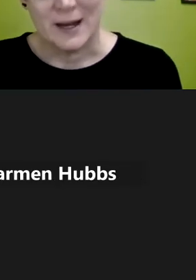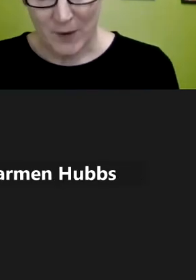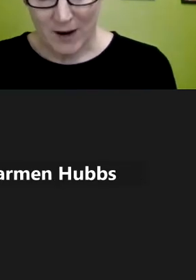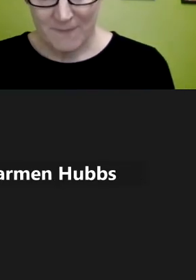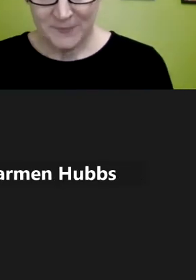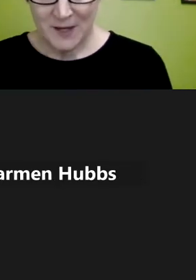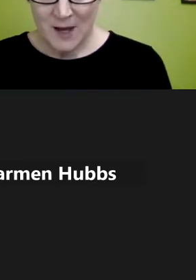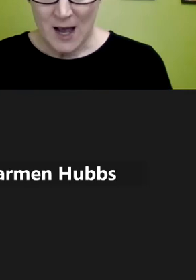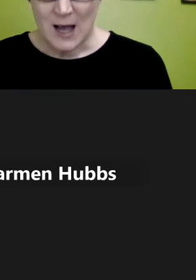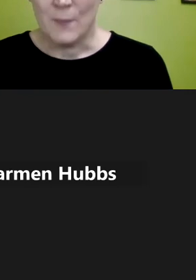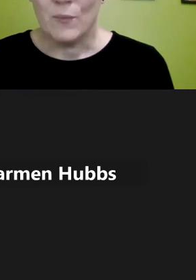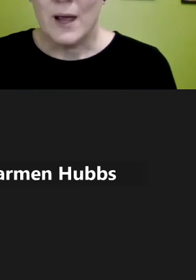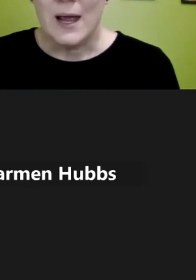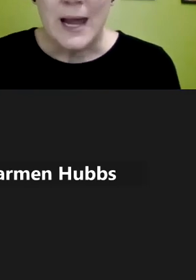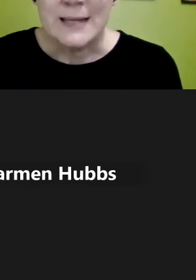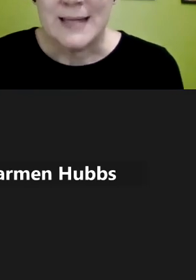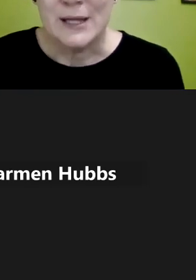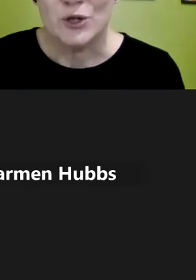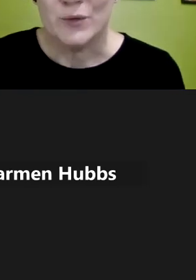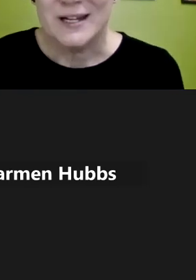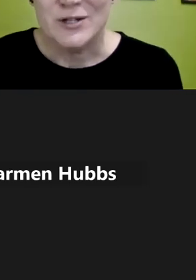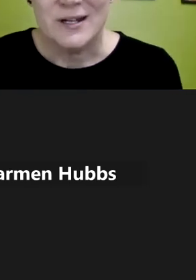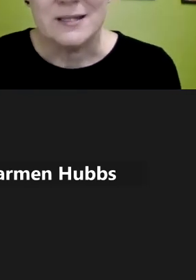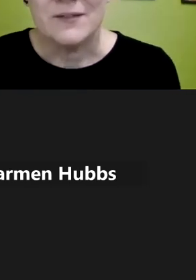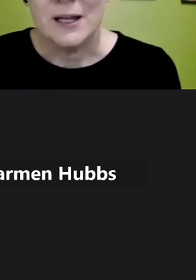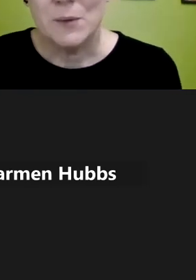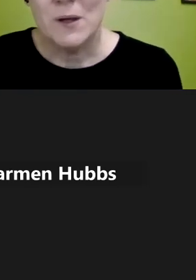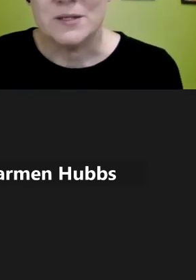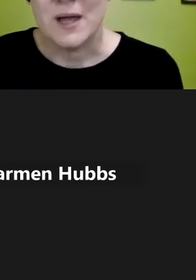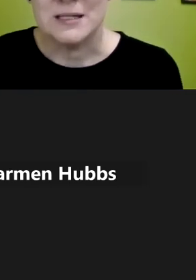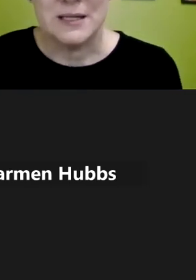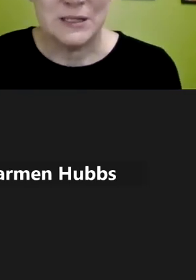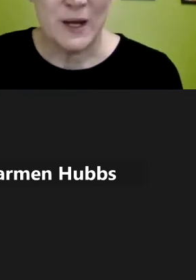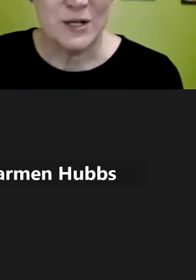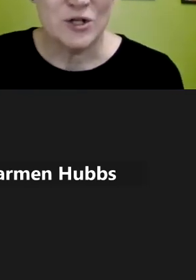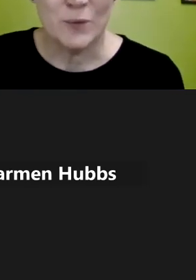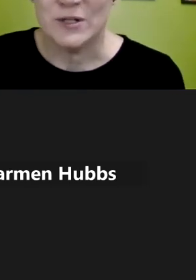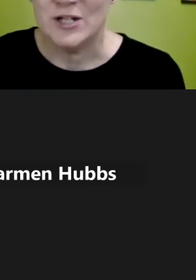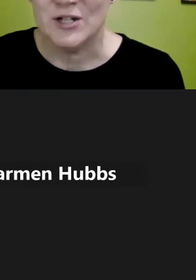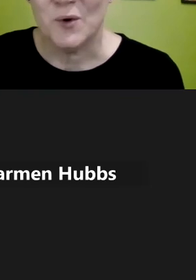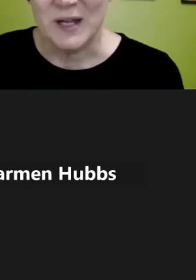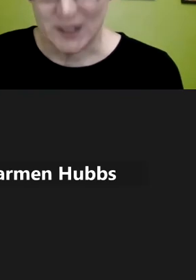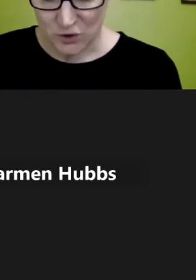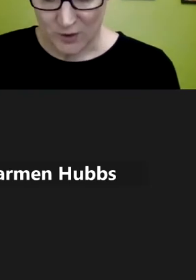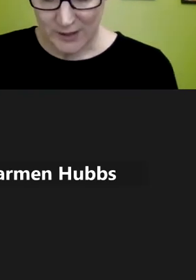anywhere. ASL interpretation is available and the Spanish interpretation will